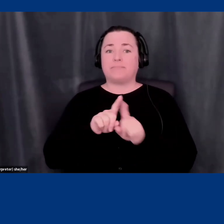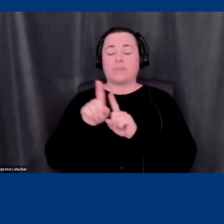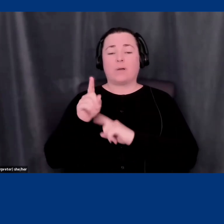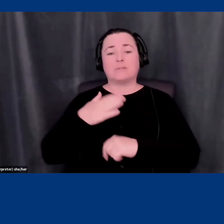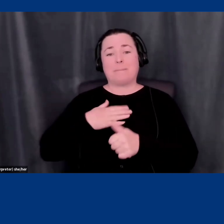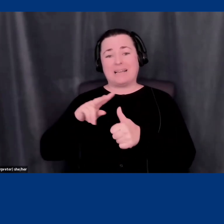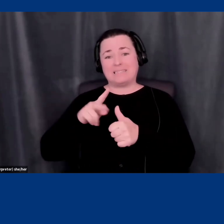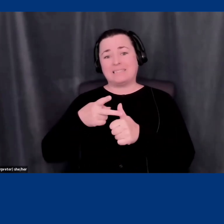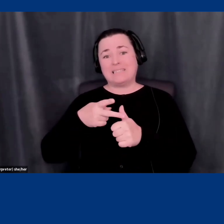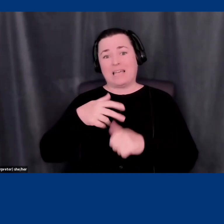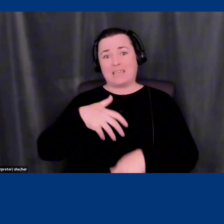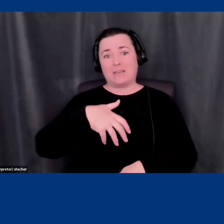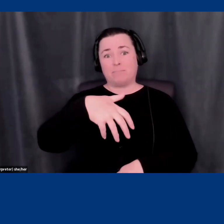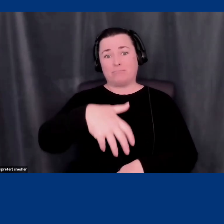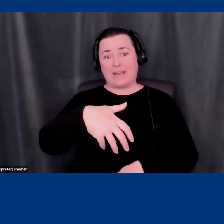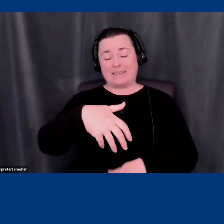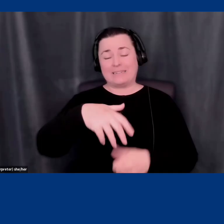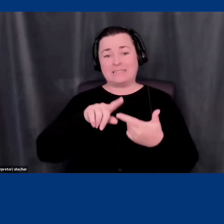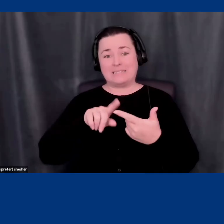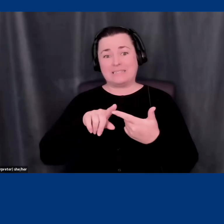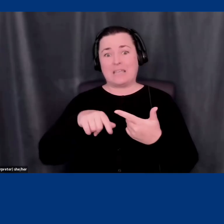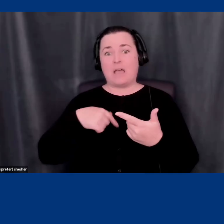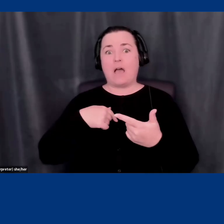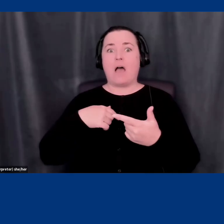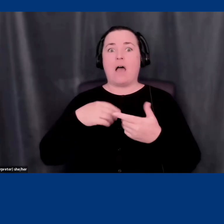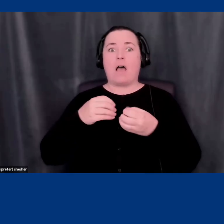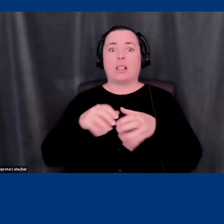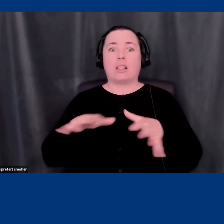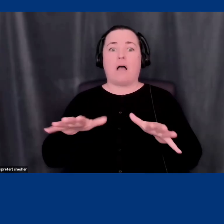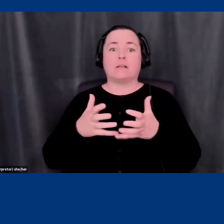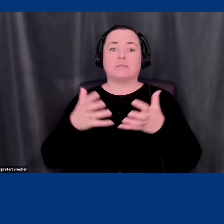lost a large amount of blood so much that I almost